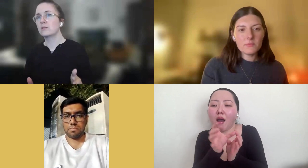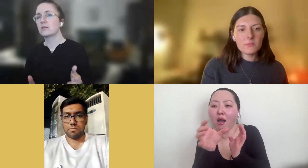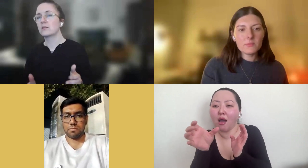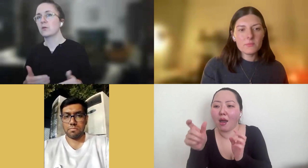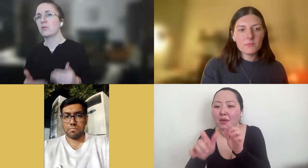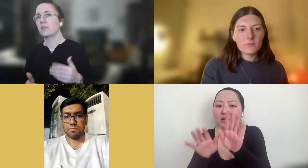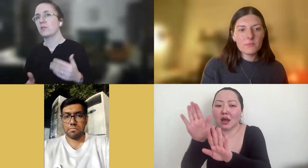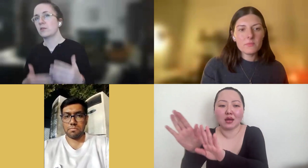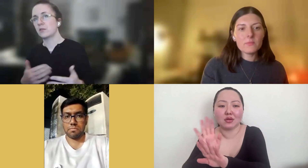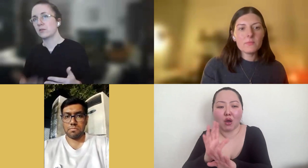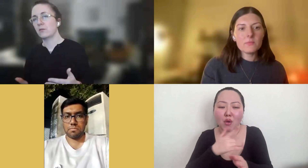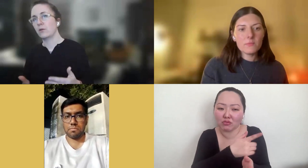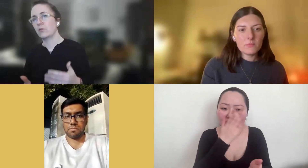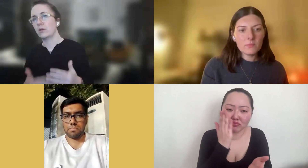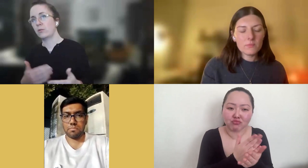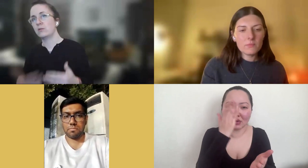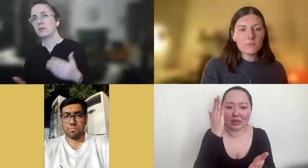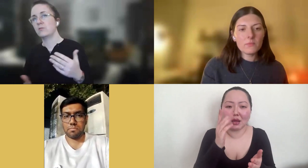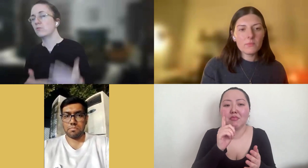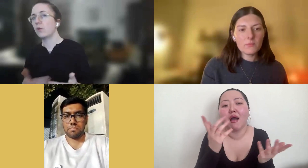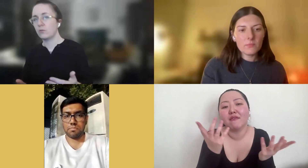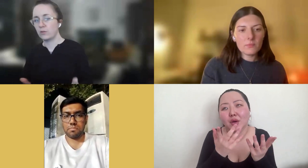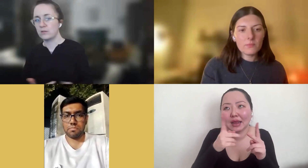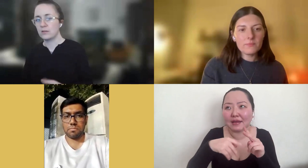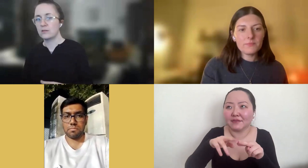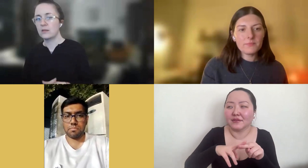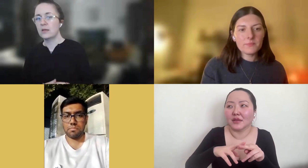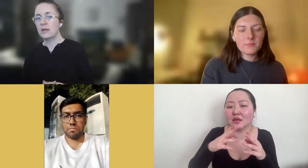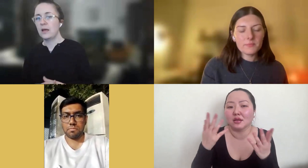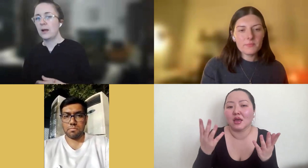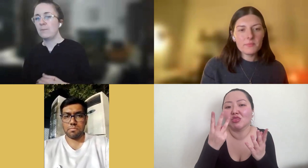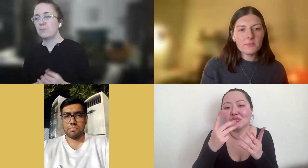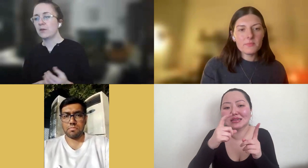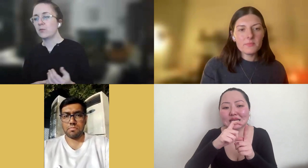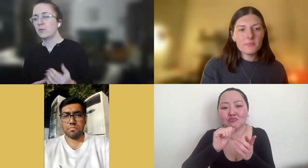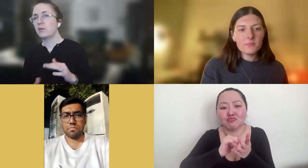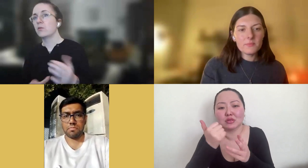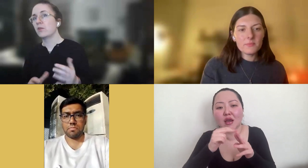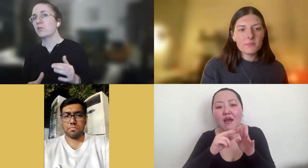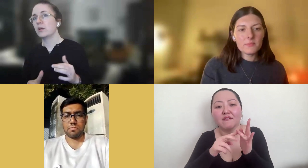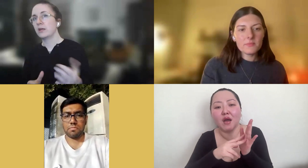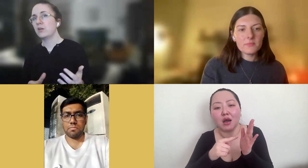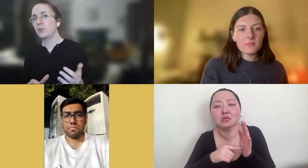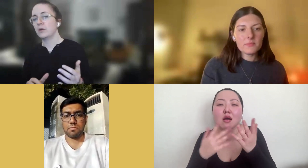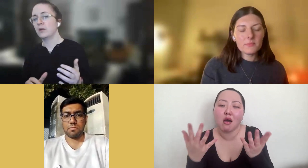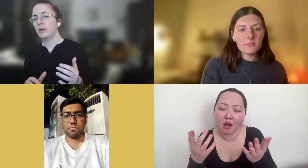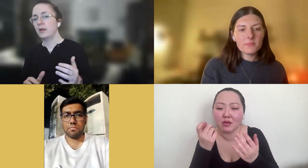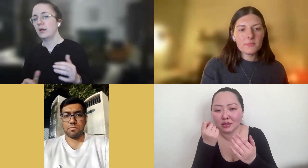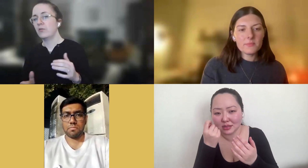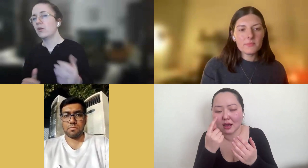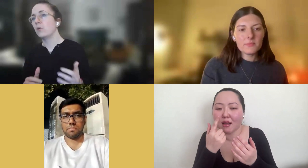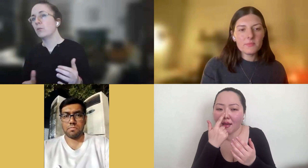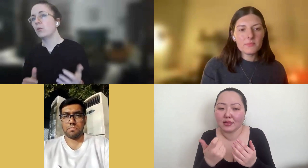ask, if it s a 3D printed font for instance. Because material sensory engagement is so